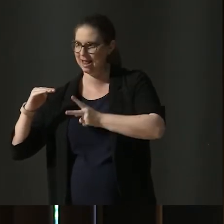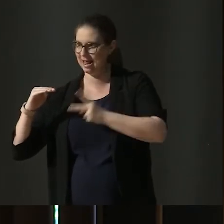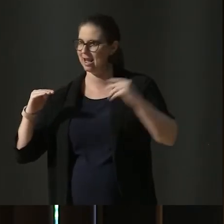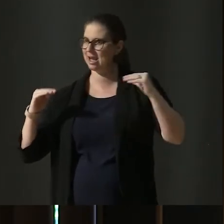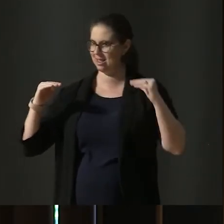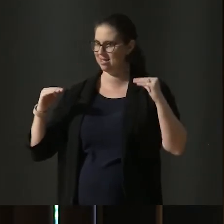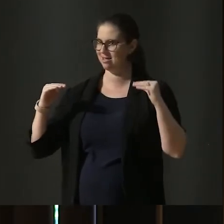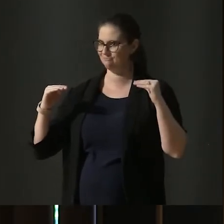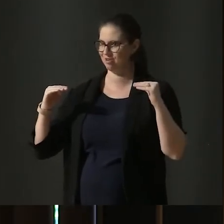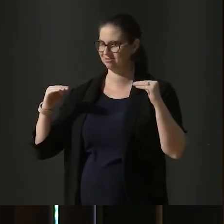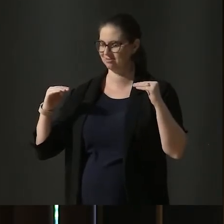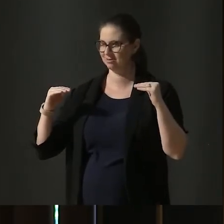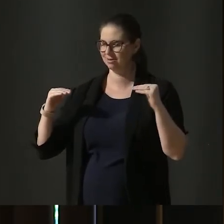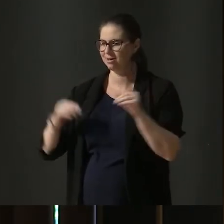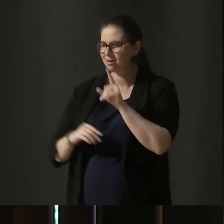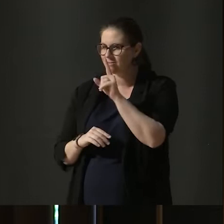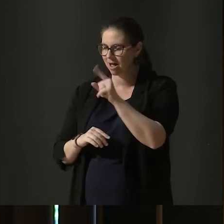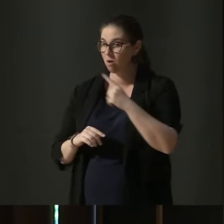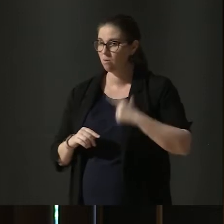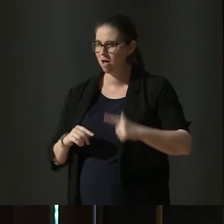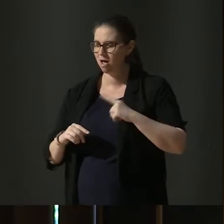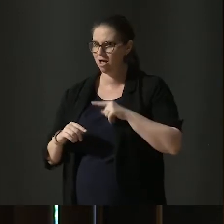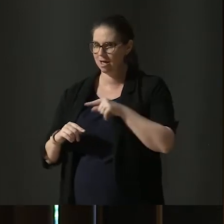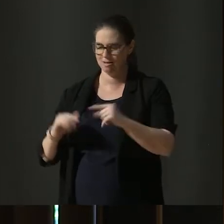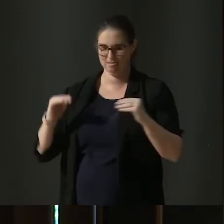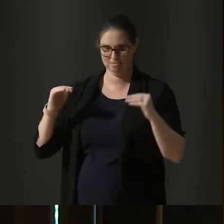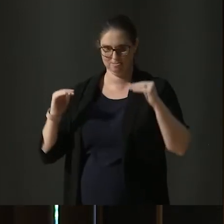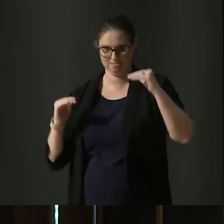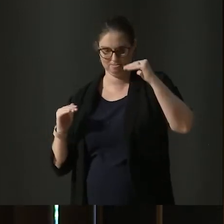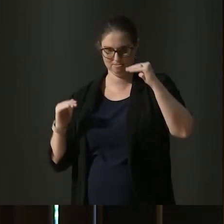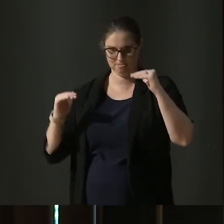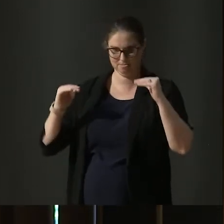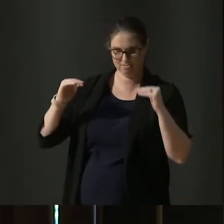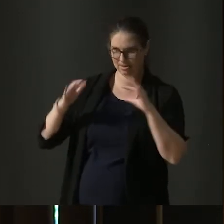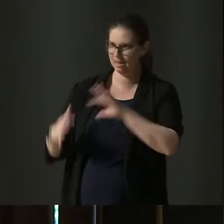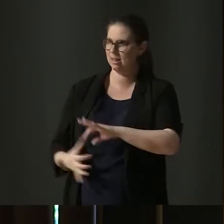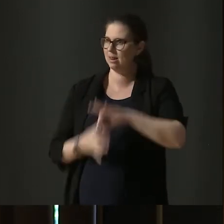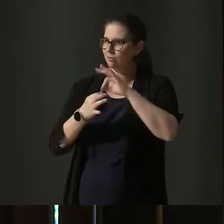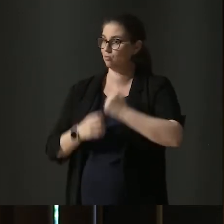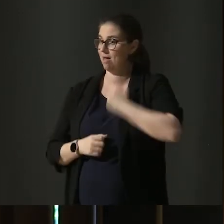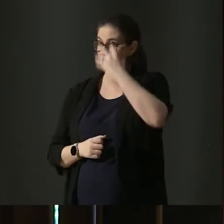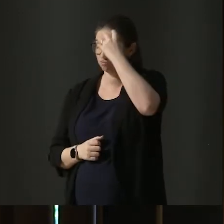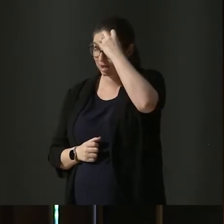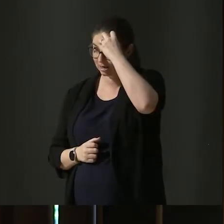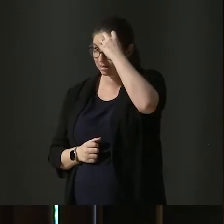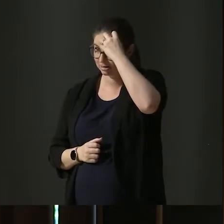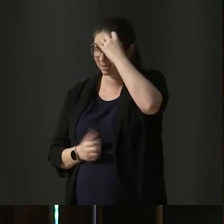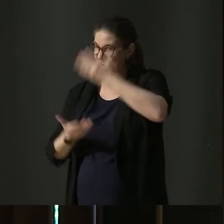Now this is linked to the different parts of our brain and how our brain works when we are thinking